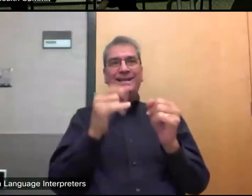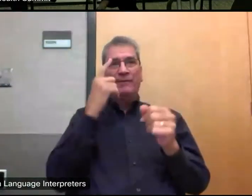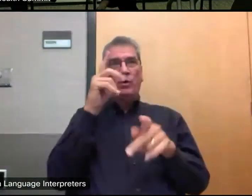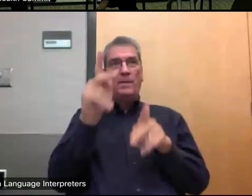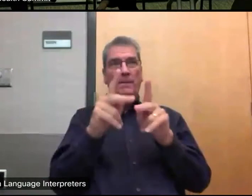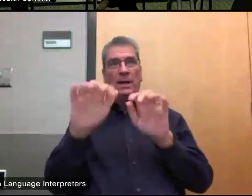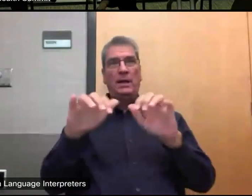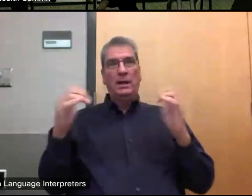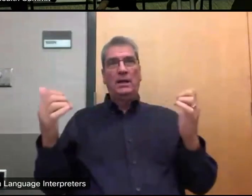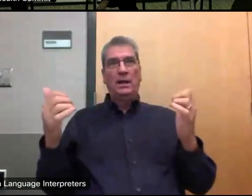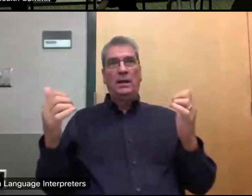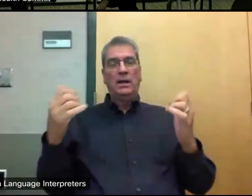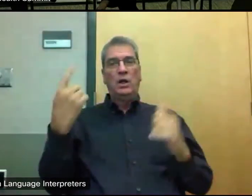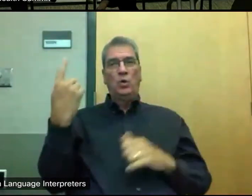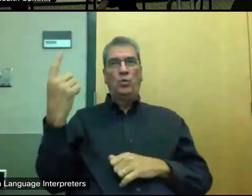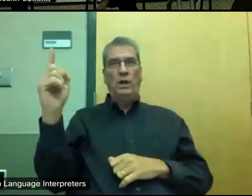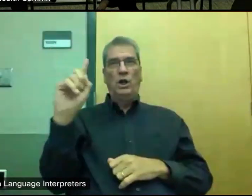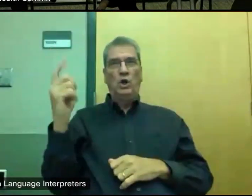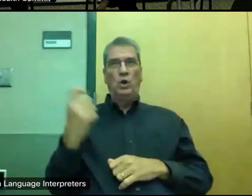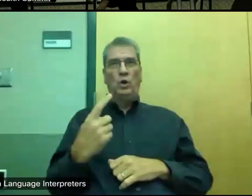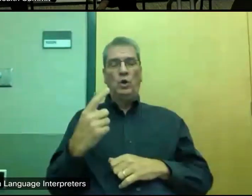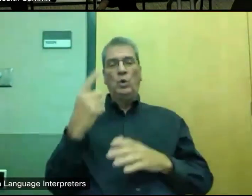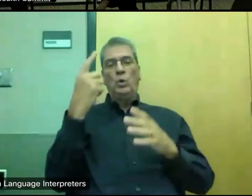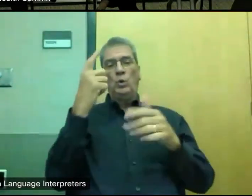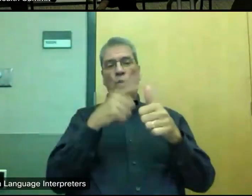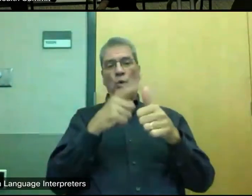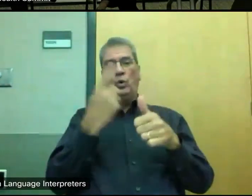Health Summit" (4113925120) We received a couple of questions what about communicating